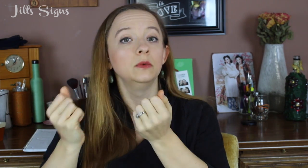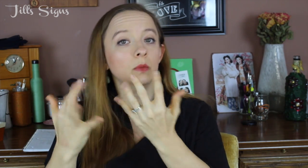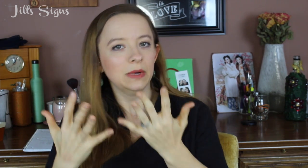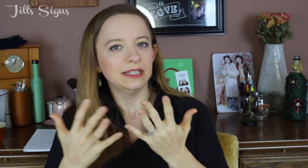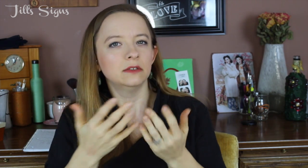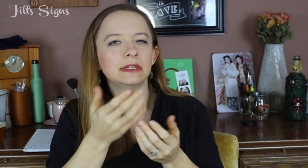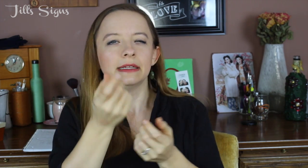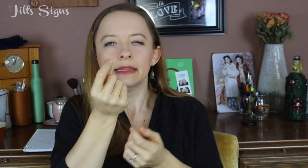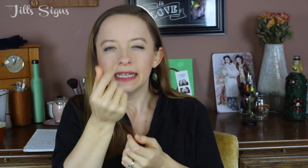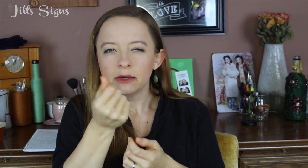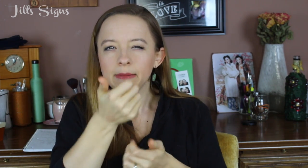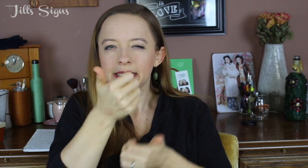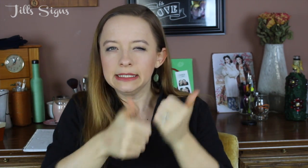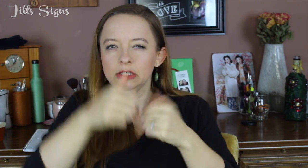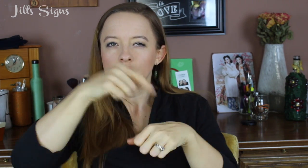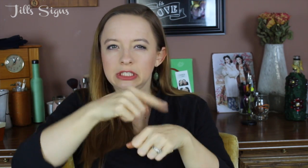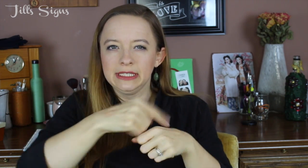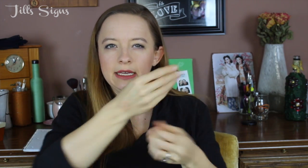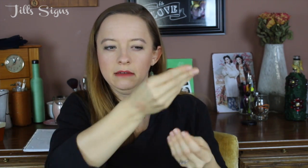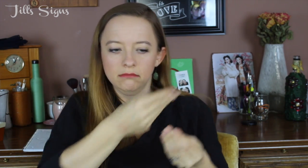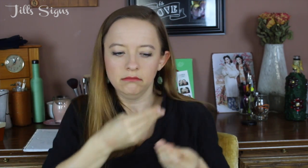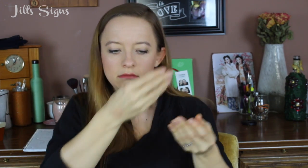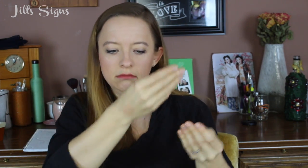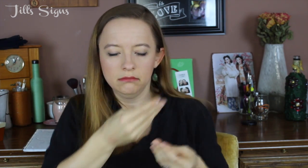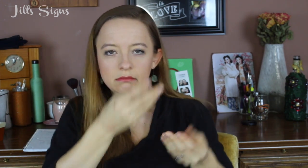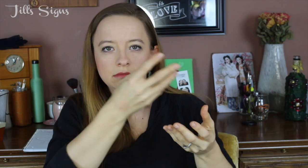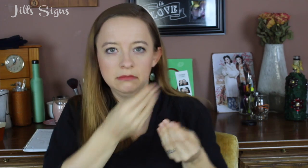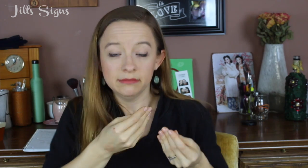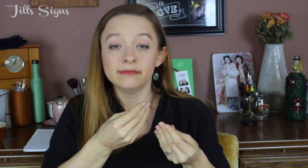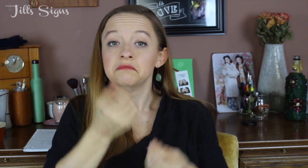then you're waiting a little bit. Each time getting a little